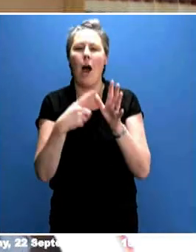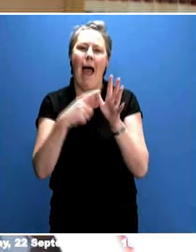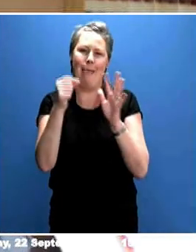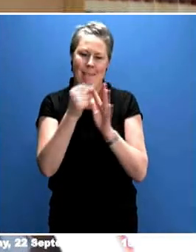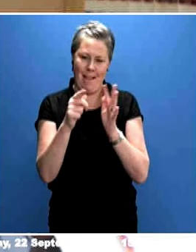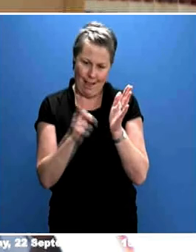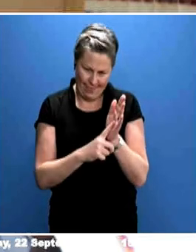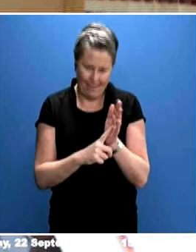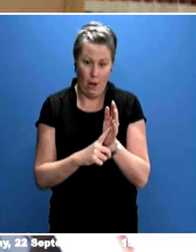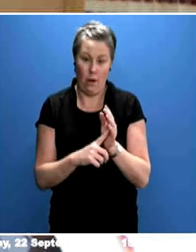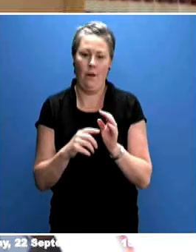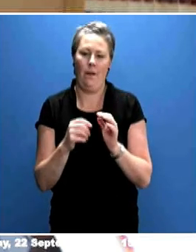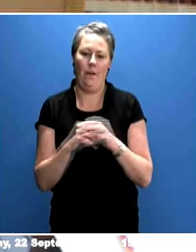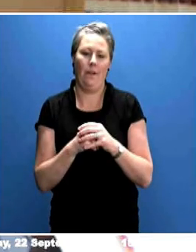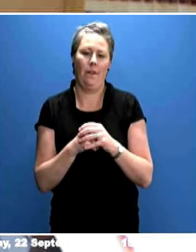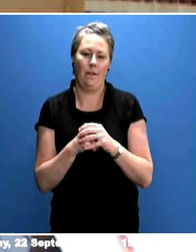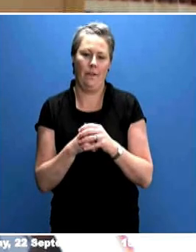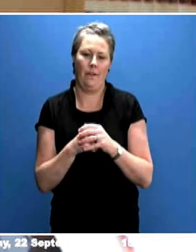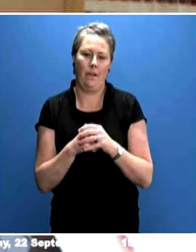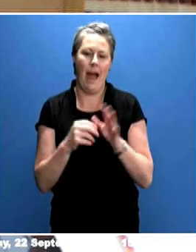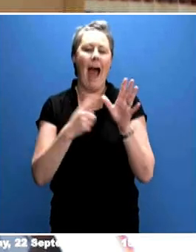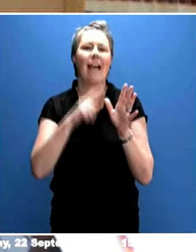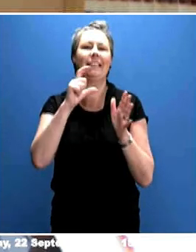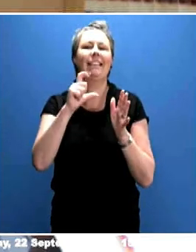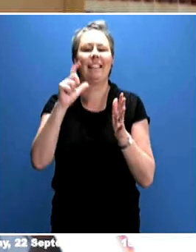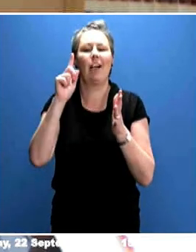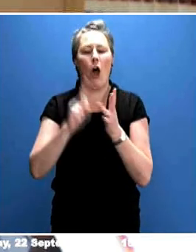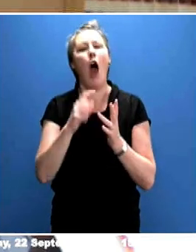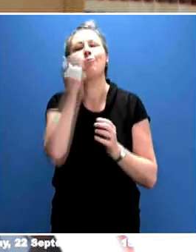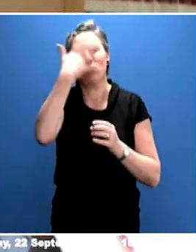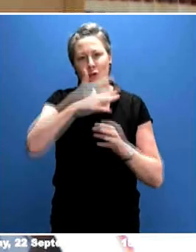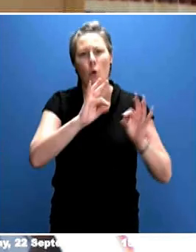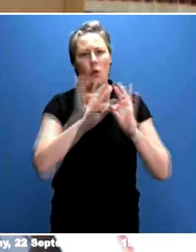across all our services, both our business services and our out-of-home care services.